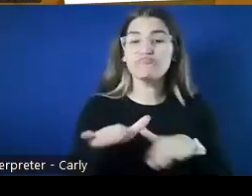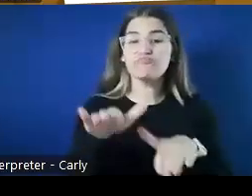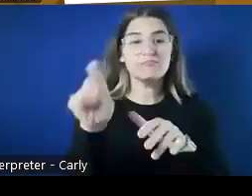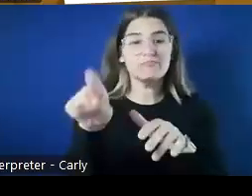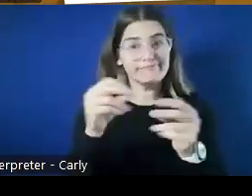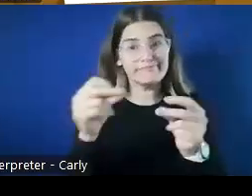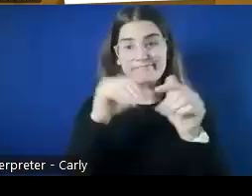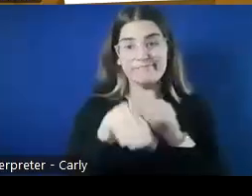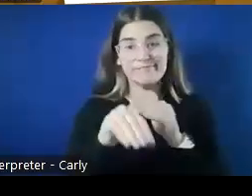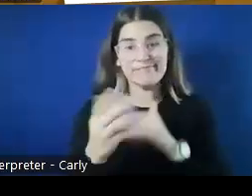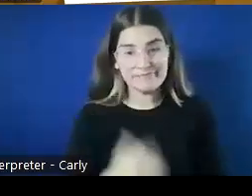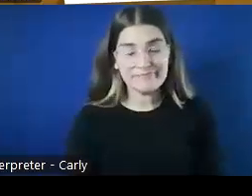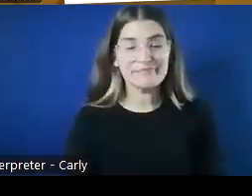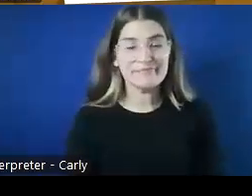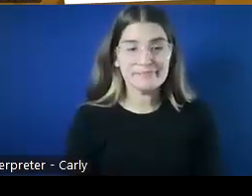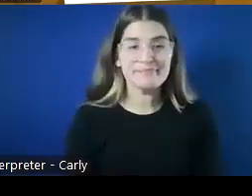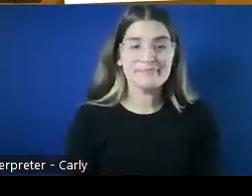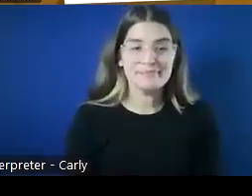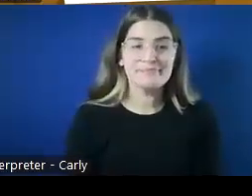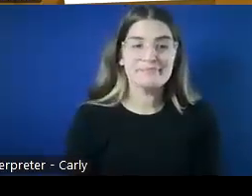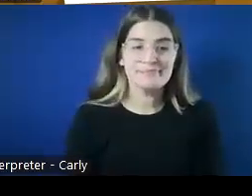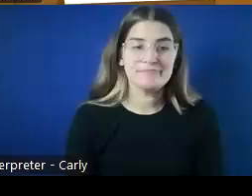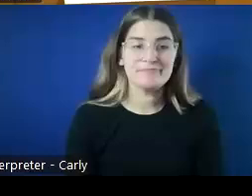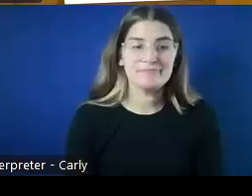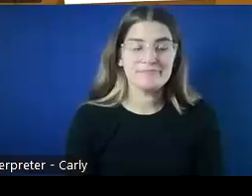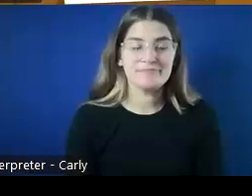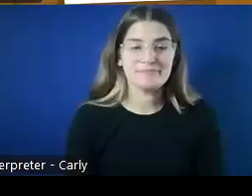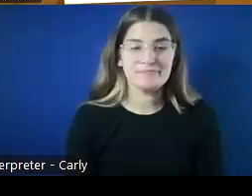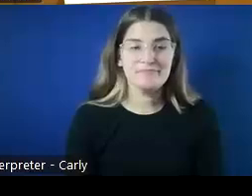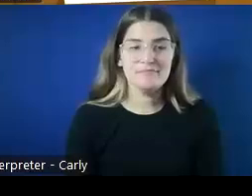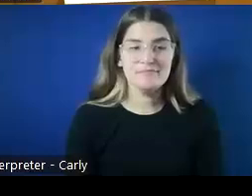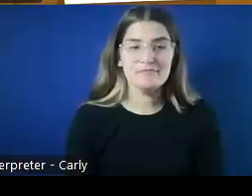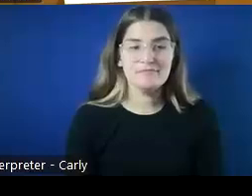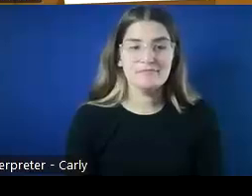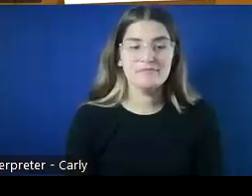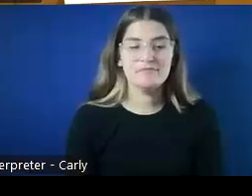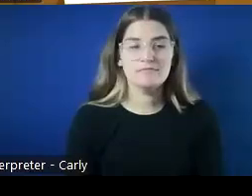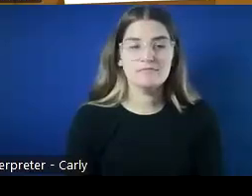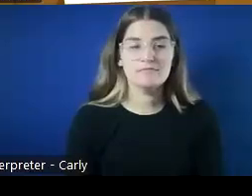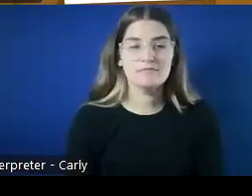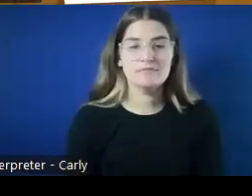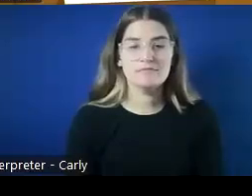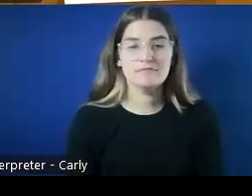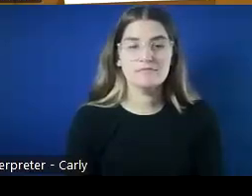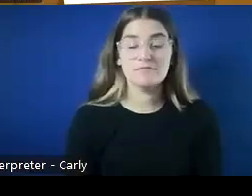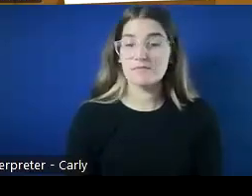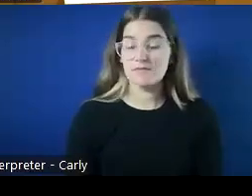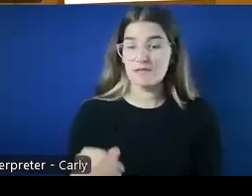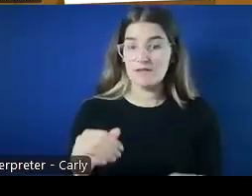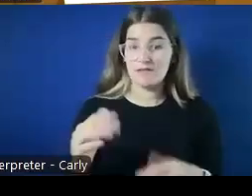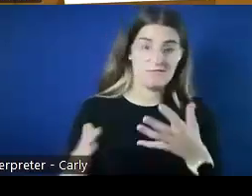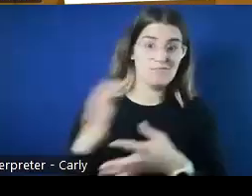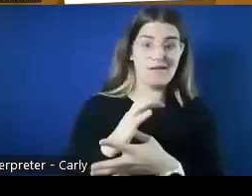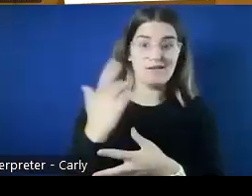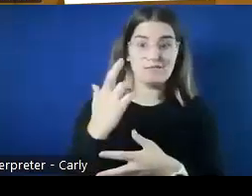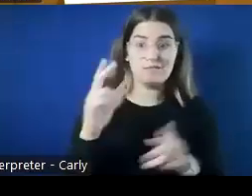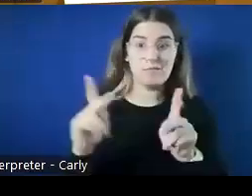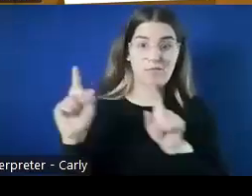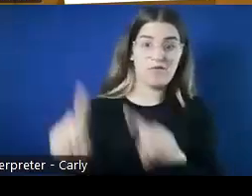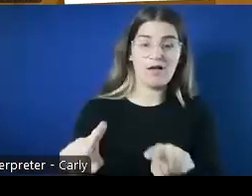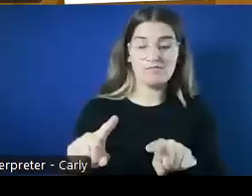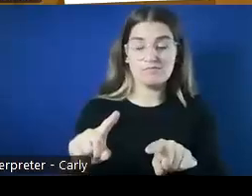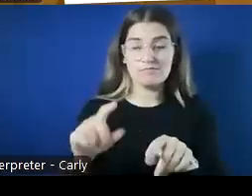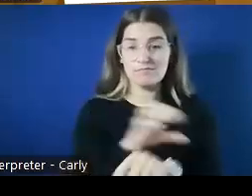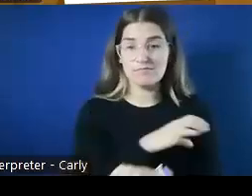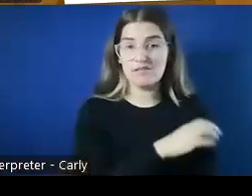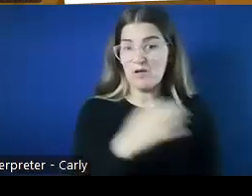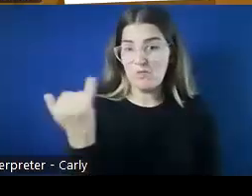care when viewing the presenting concern for why they are visiting our walk-in clinic the